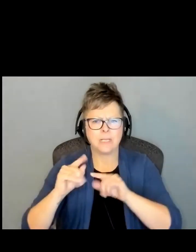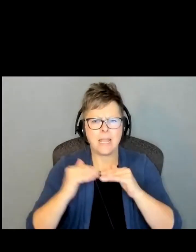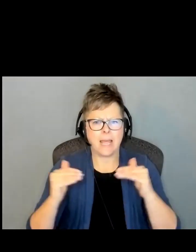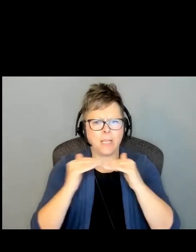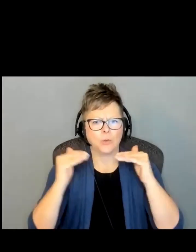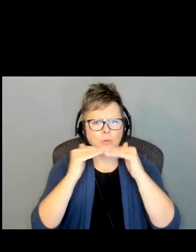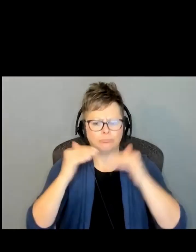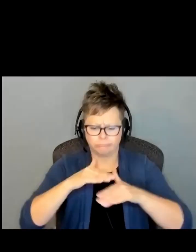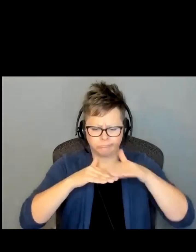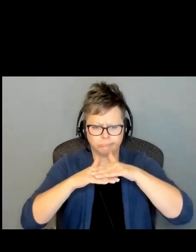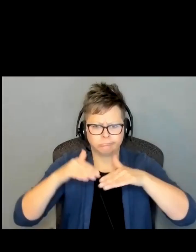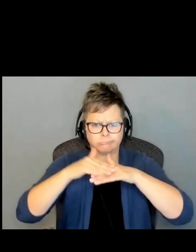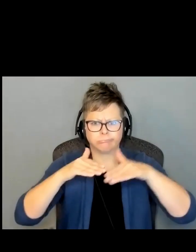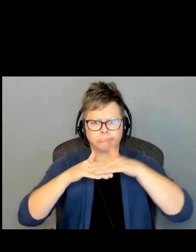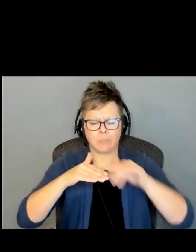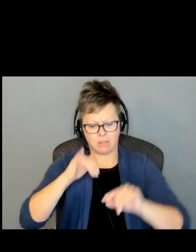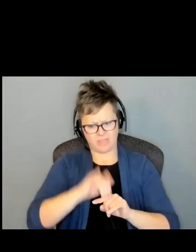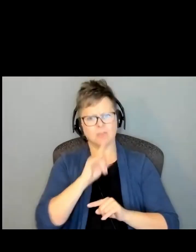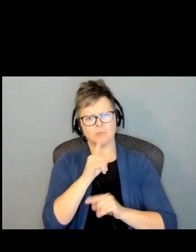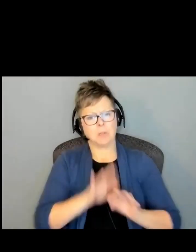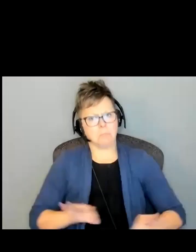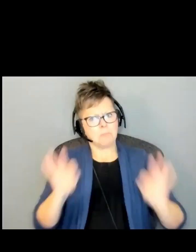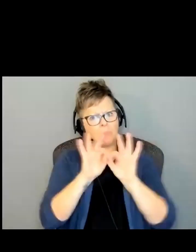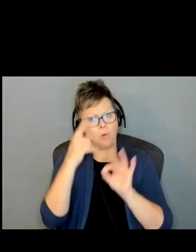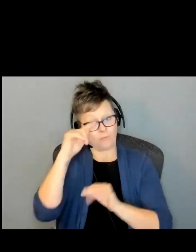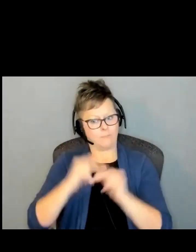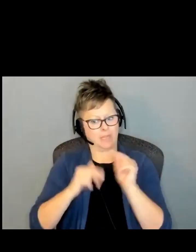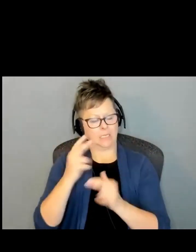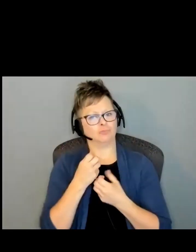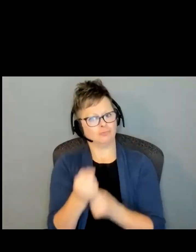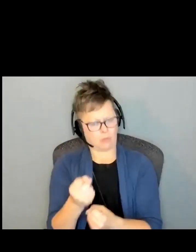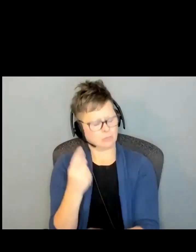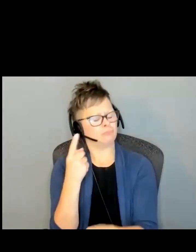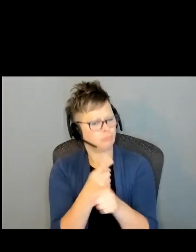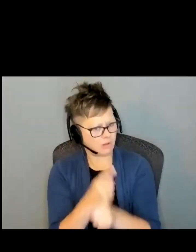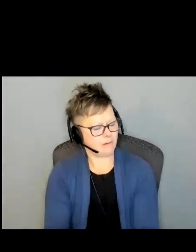me as a component to building trust. I really love this question that Taryn’s offered.